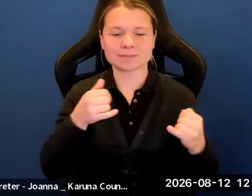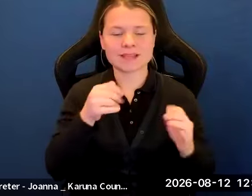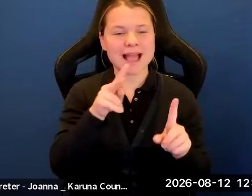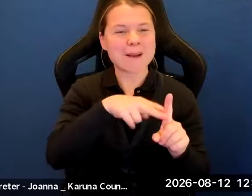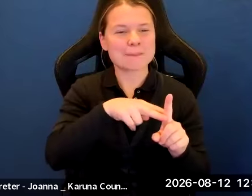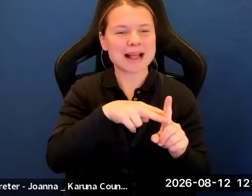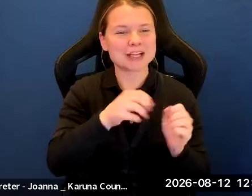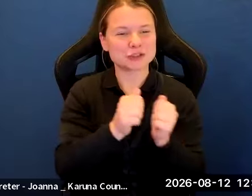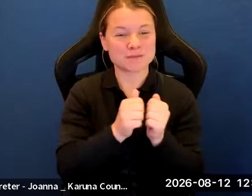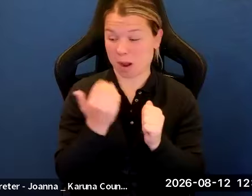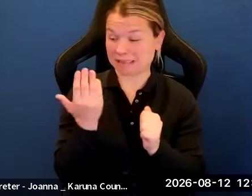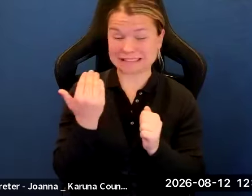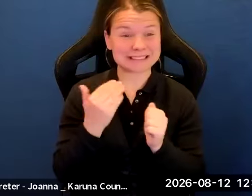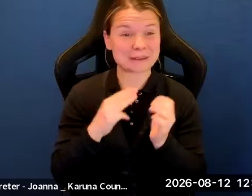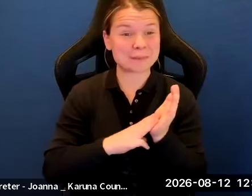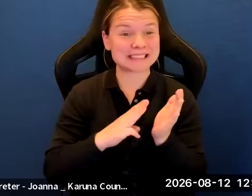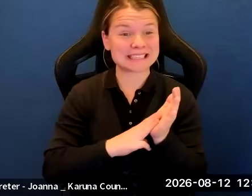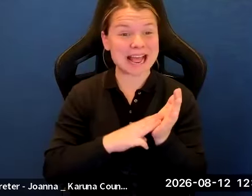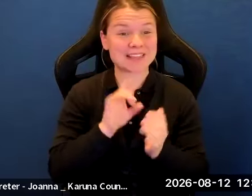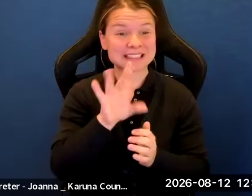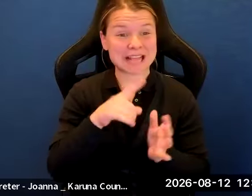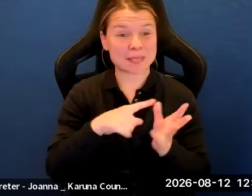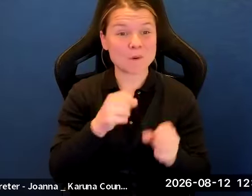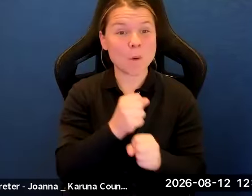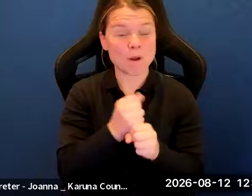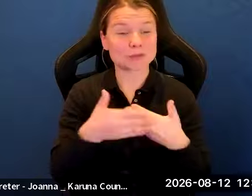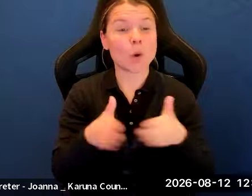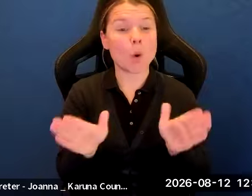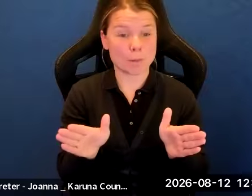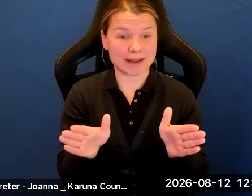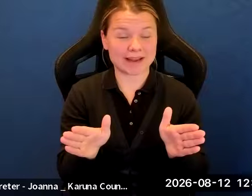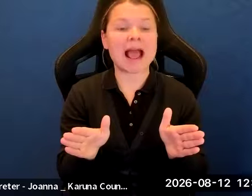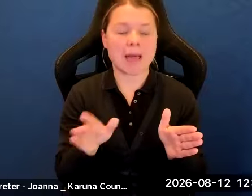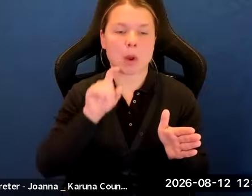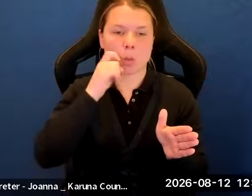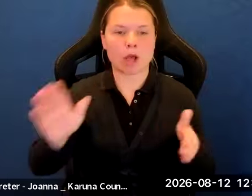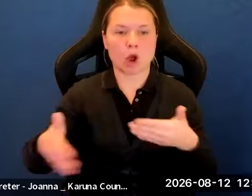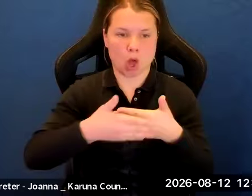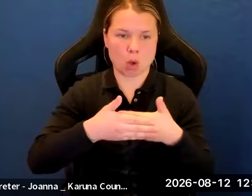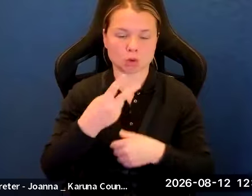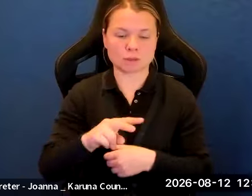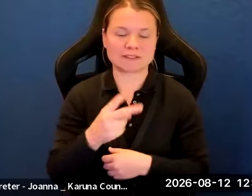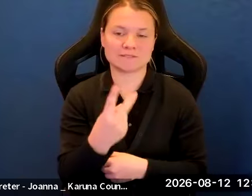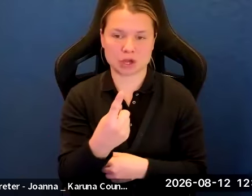So next up I'm going to talk about the timeline. So application forms opened on Monday, so that was the 10th